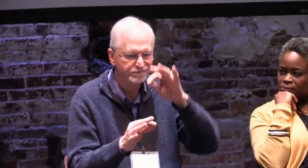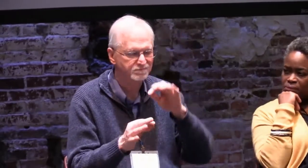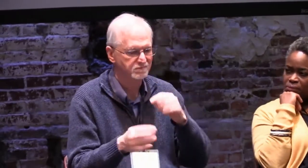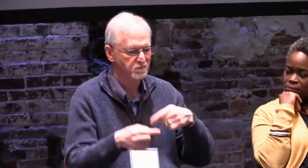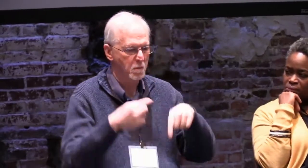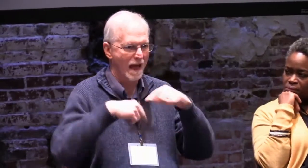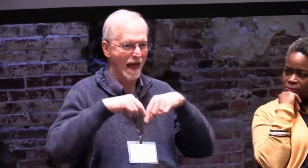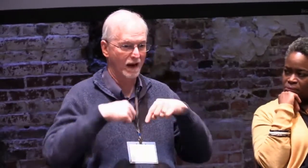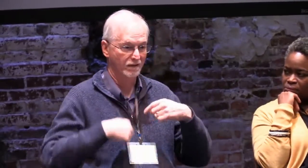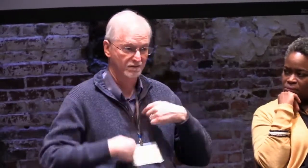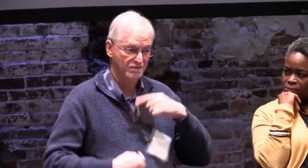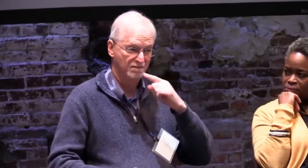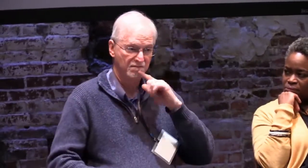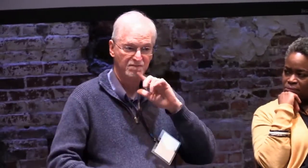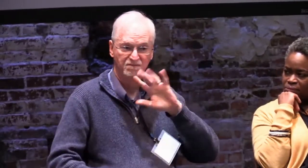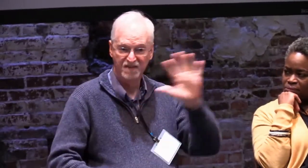how they got into the industry.